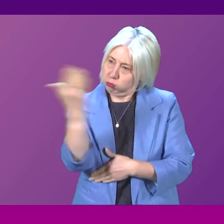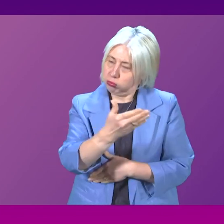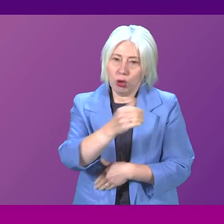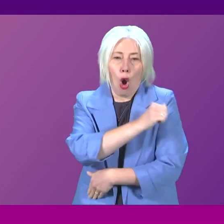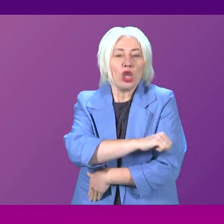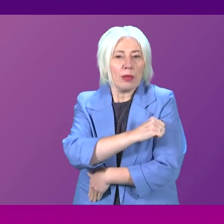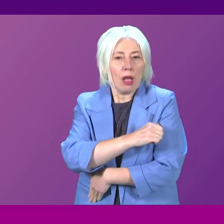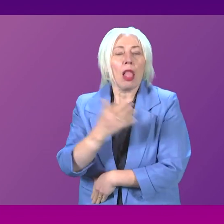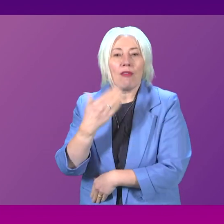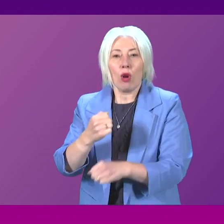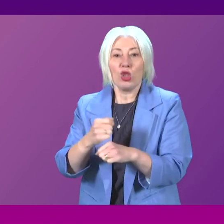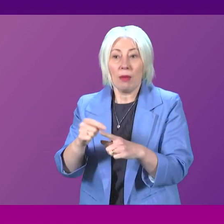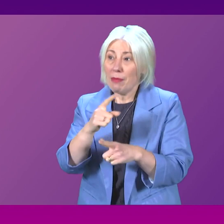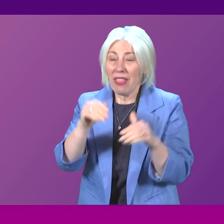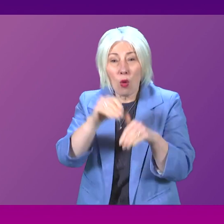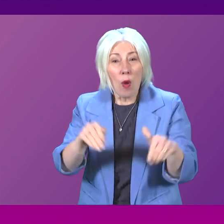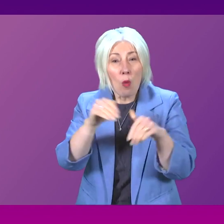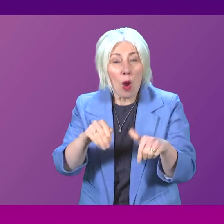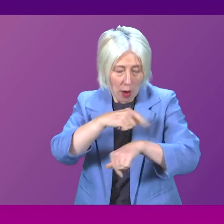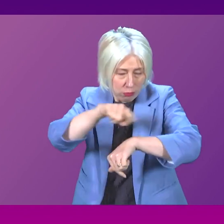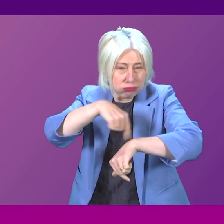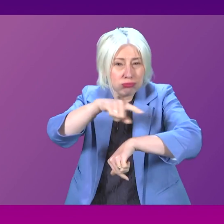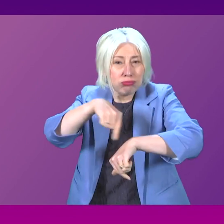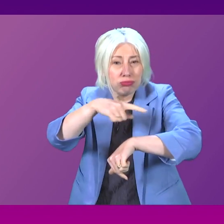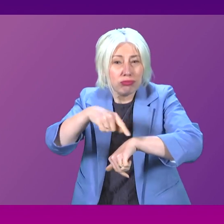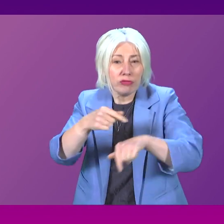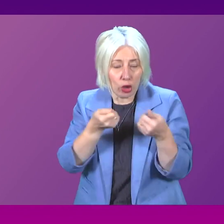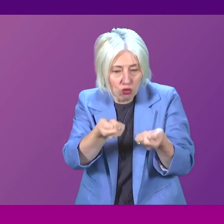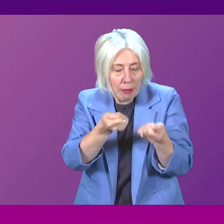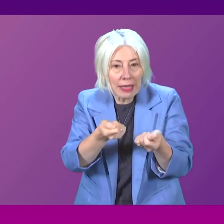They wait hours for treatment, but many of their waits are not recorded.